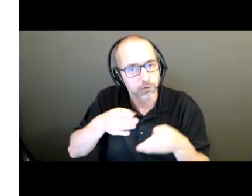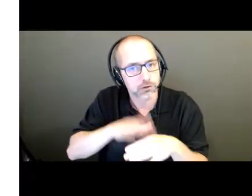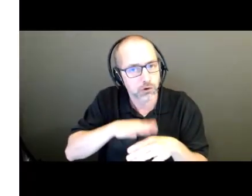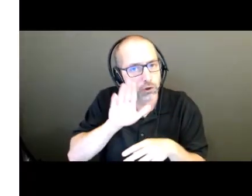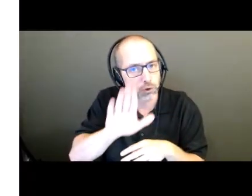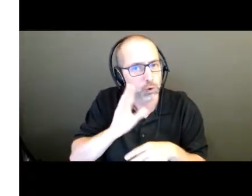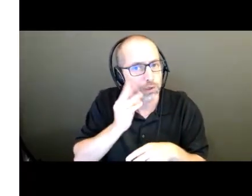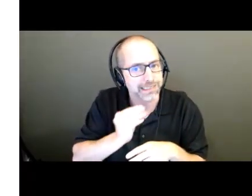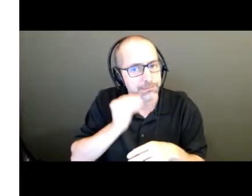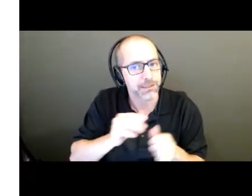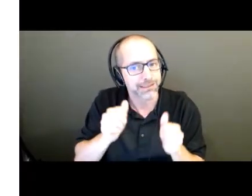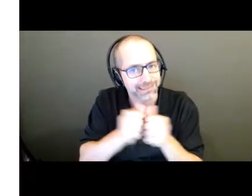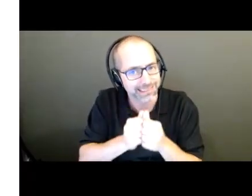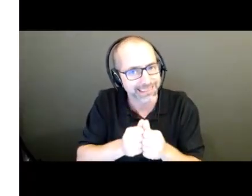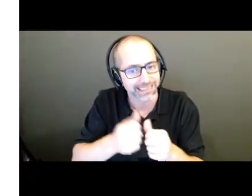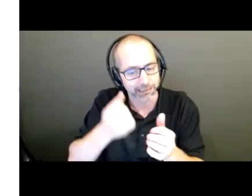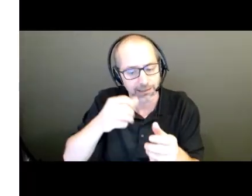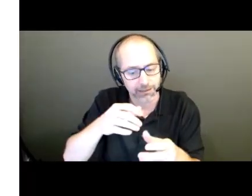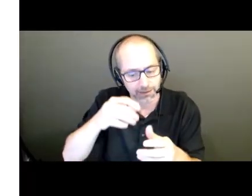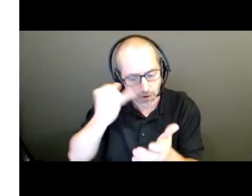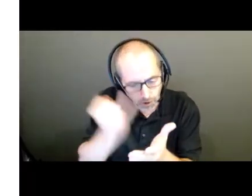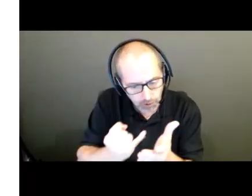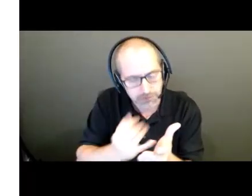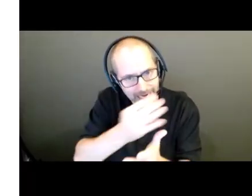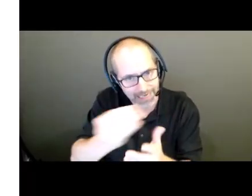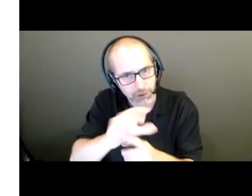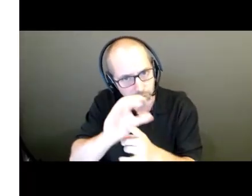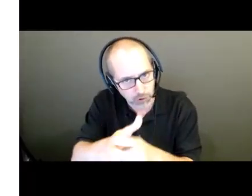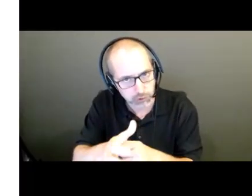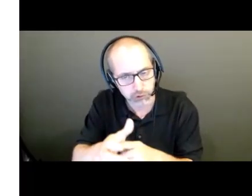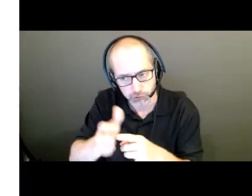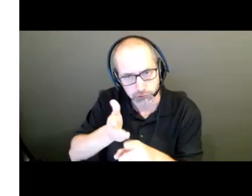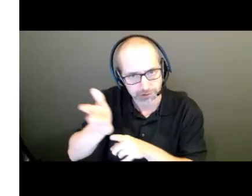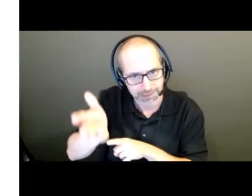the arts and culture sector and be no more than three pages.